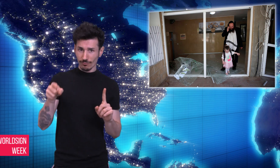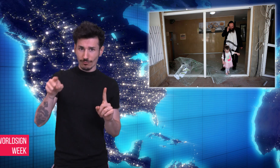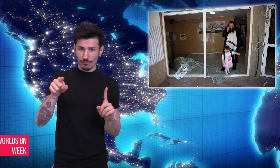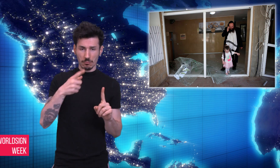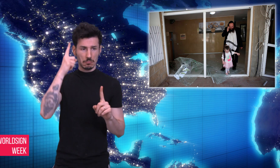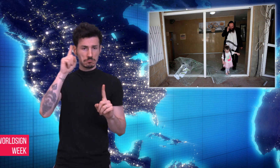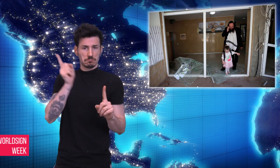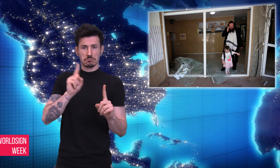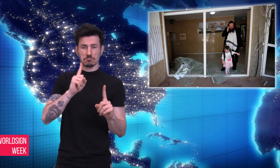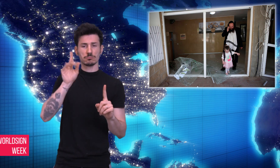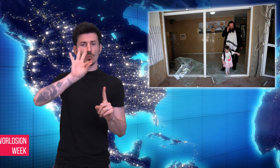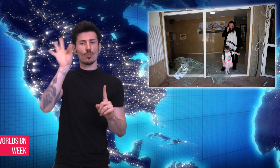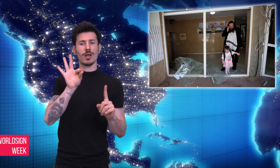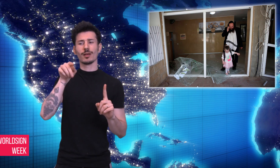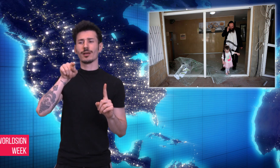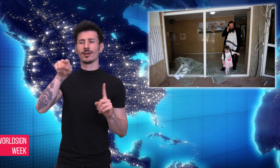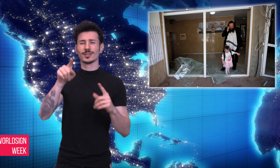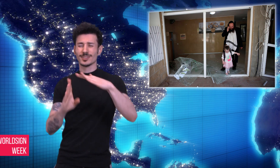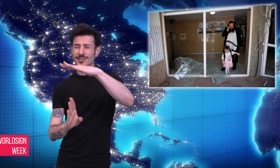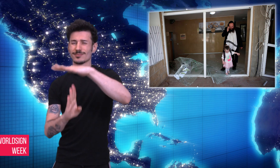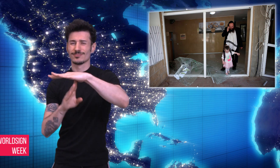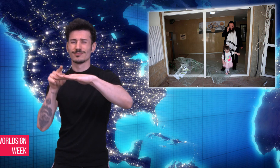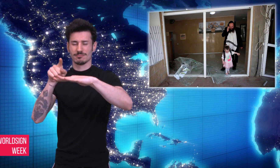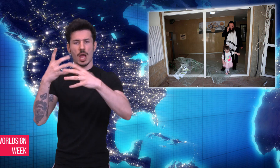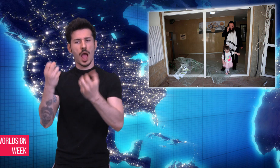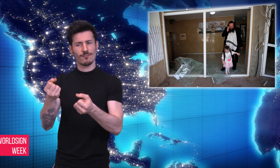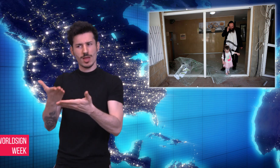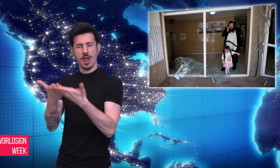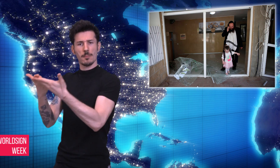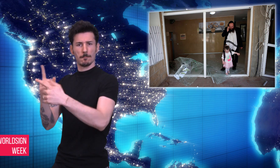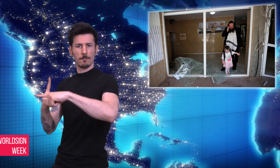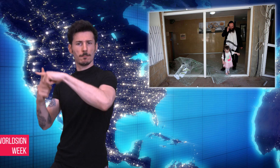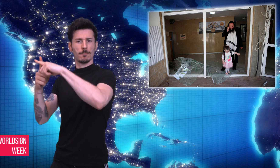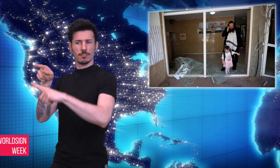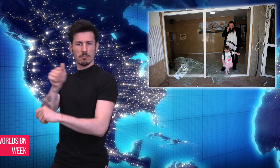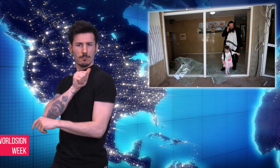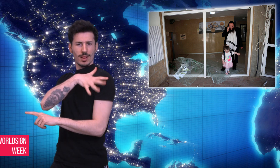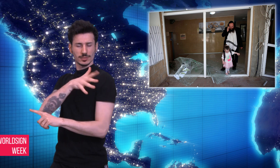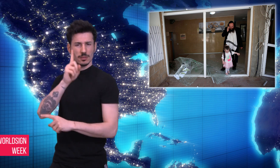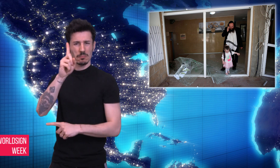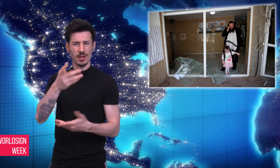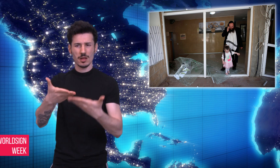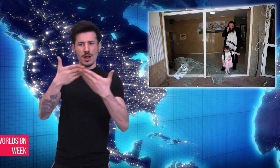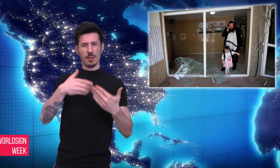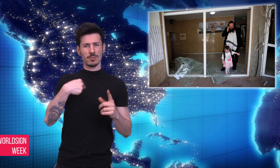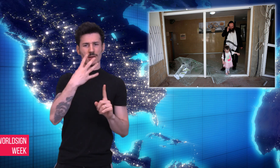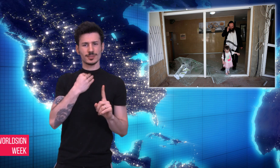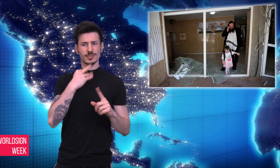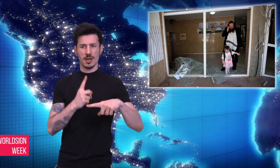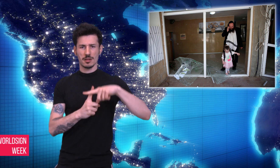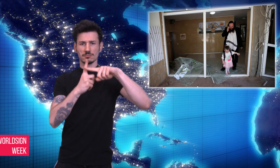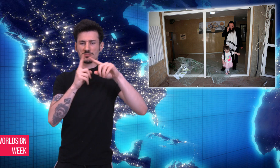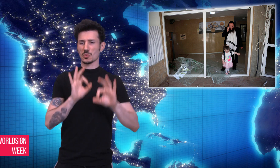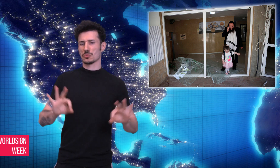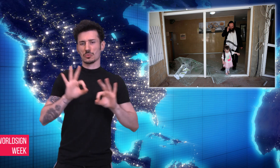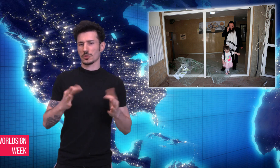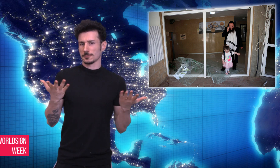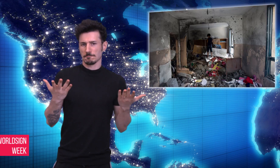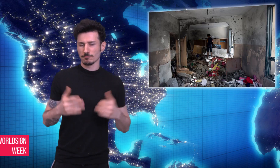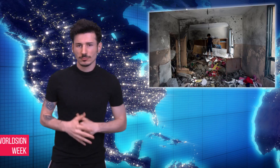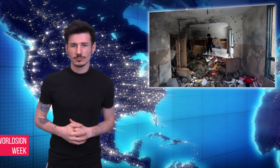Israel did not acknowledge a truce was brokered; one Israeli politician said